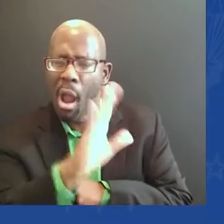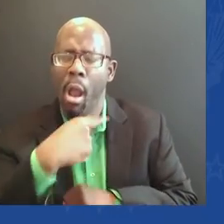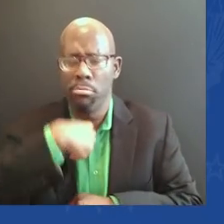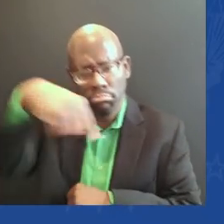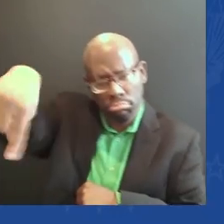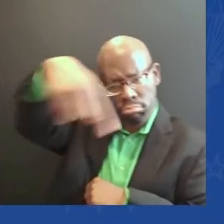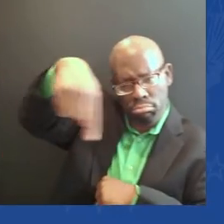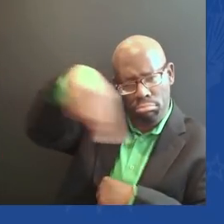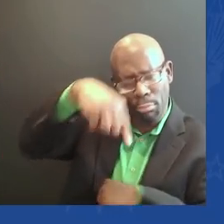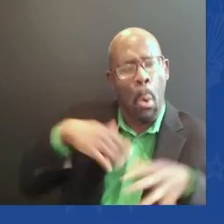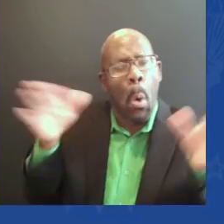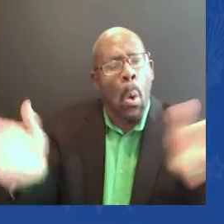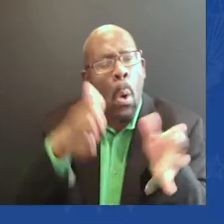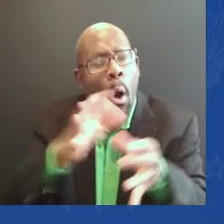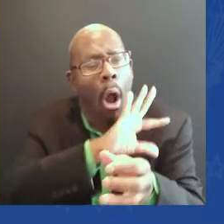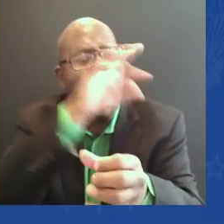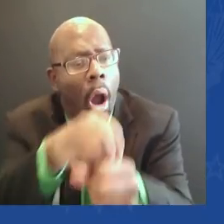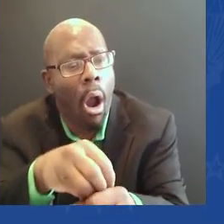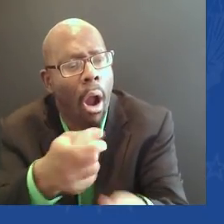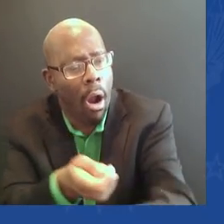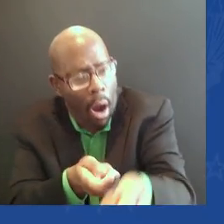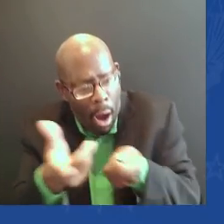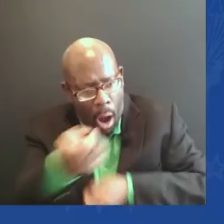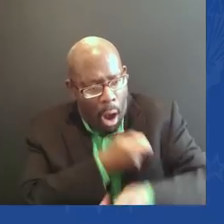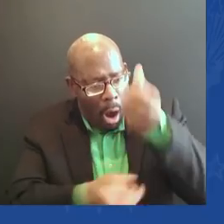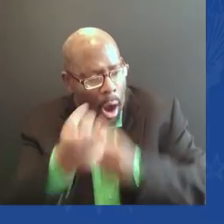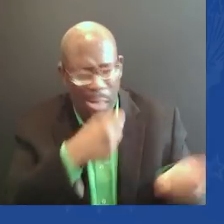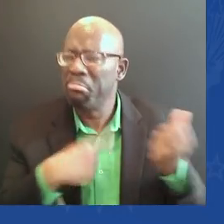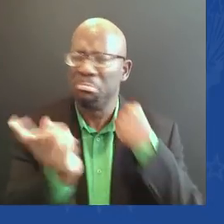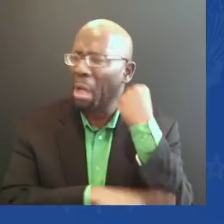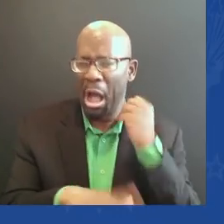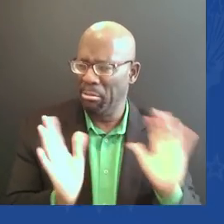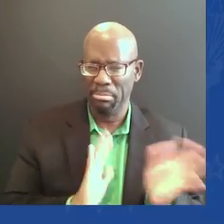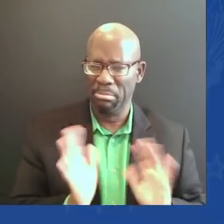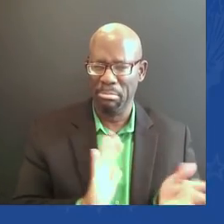With regard to, you know, the --